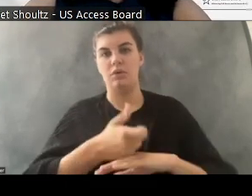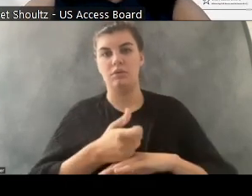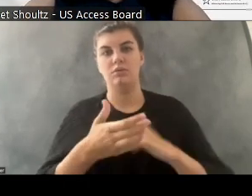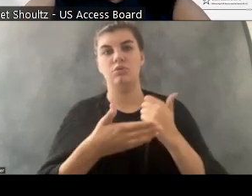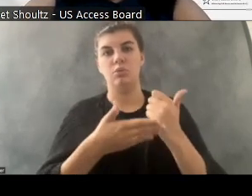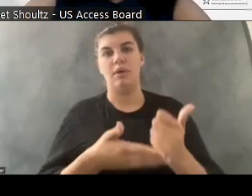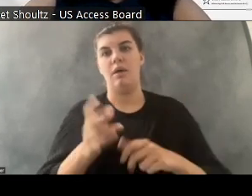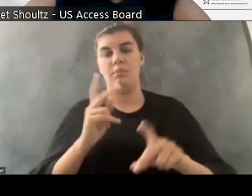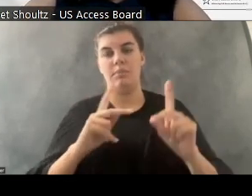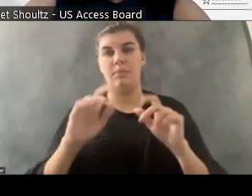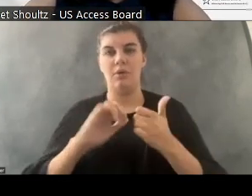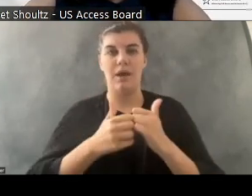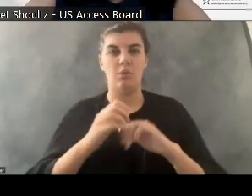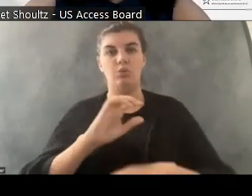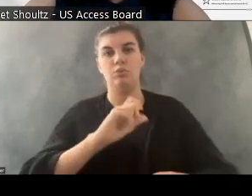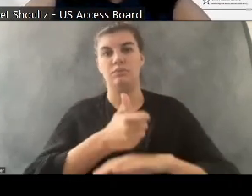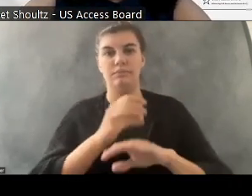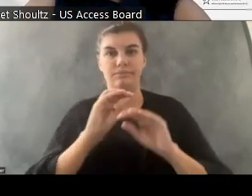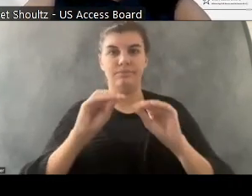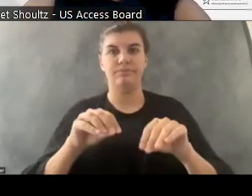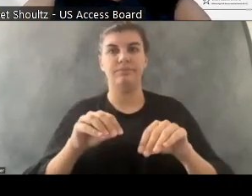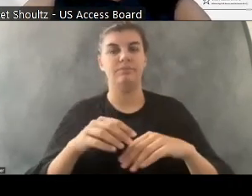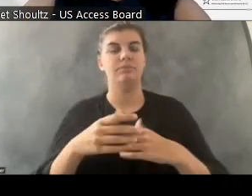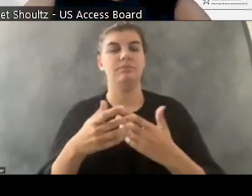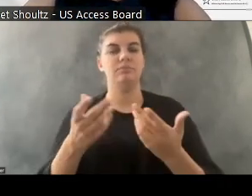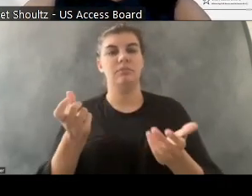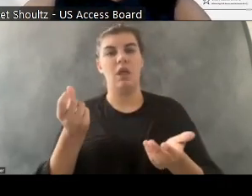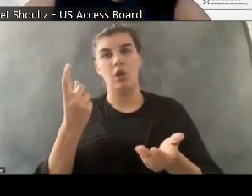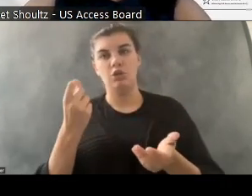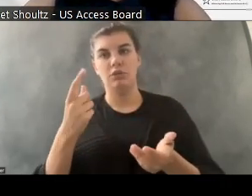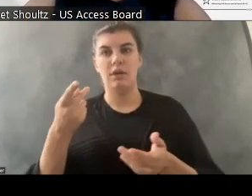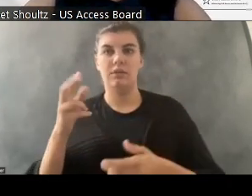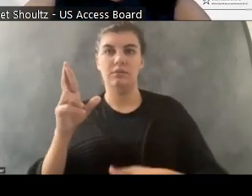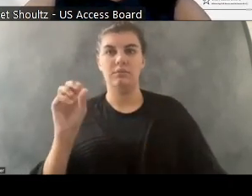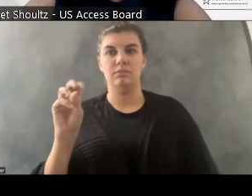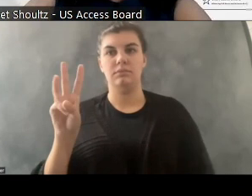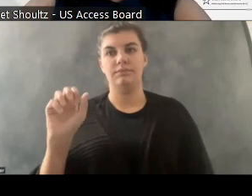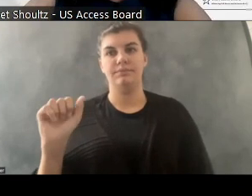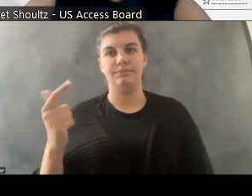in the implementation and understanding of the Public Right-of-Way Accessibility Guidelines.